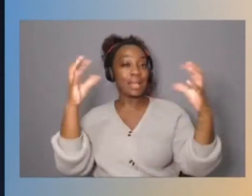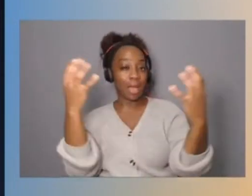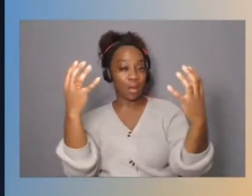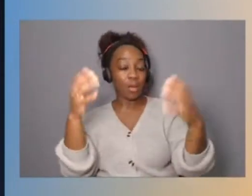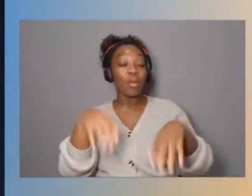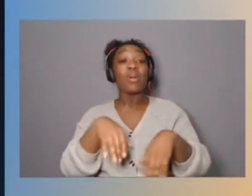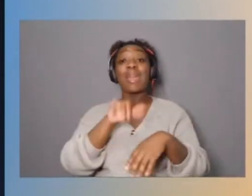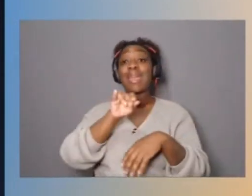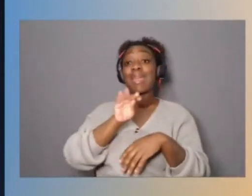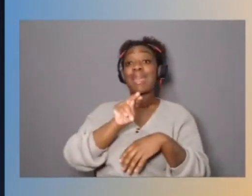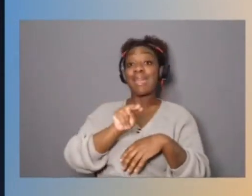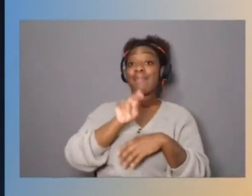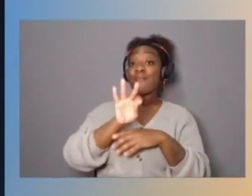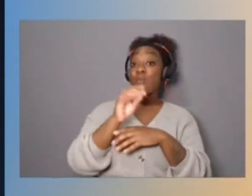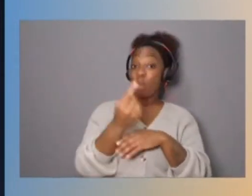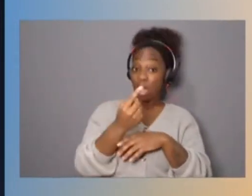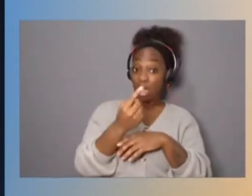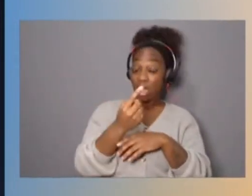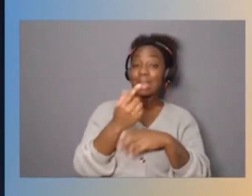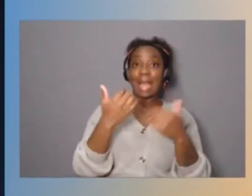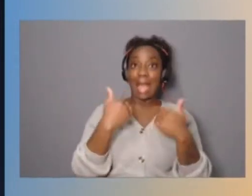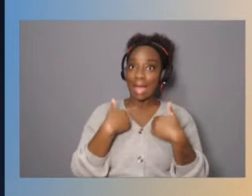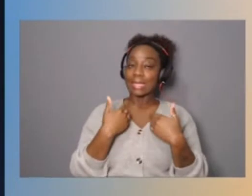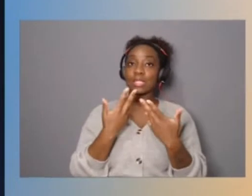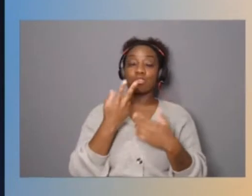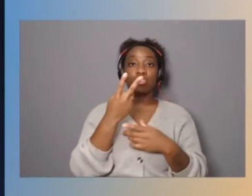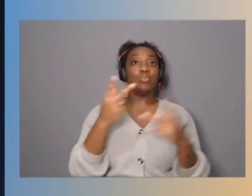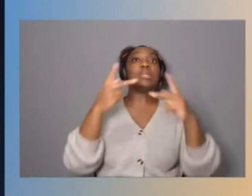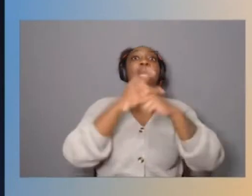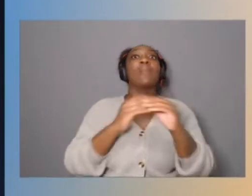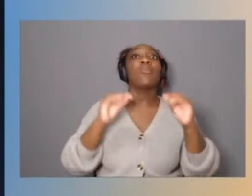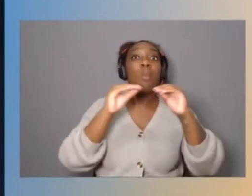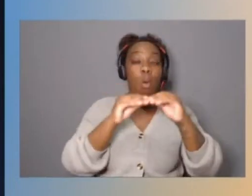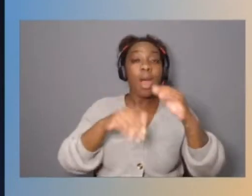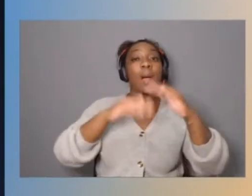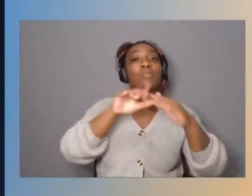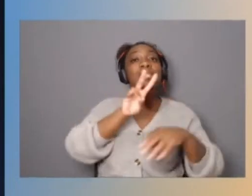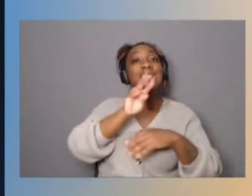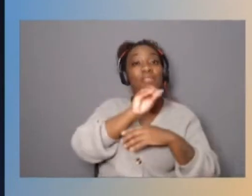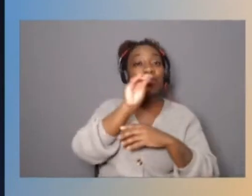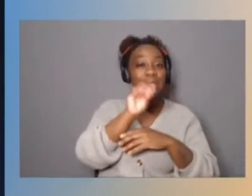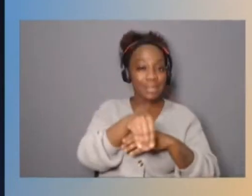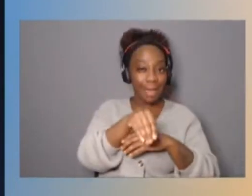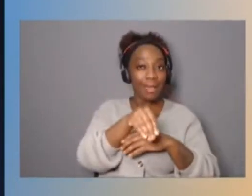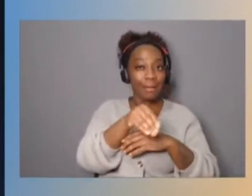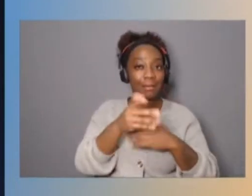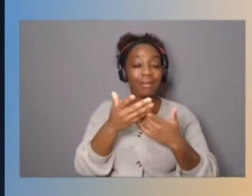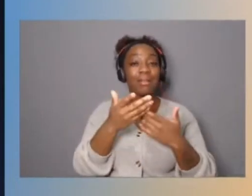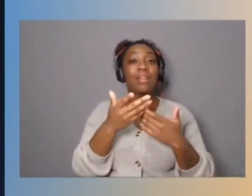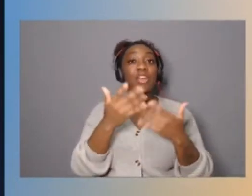and up to 70% lower cost per inference than comparable current generation GPU-based instances.